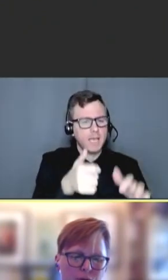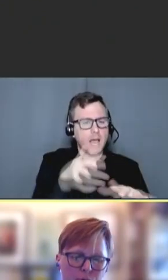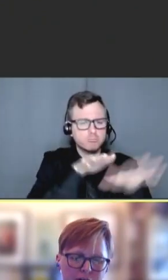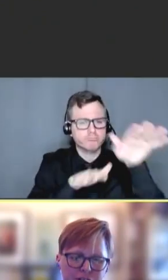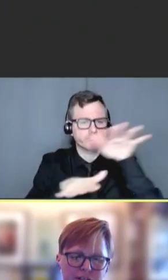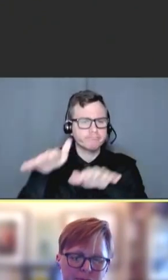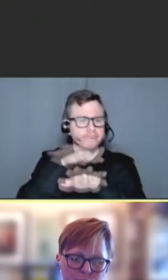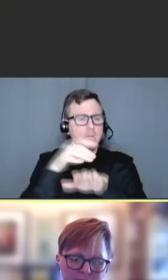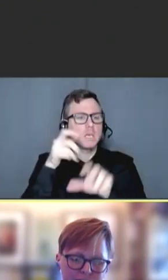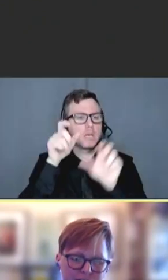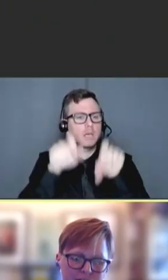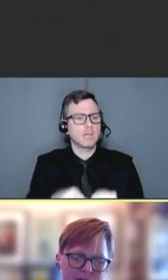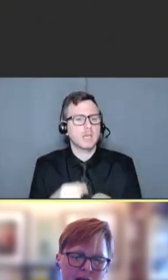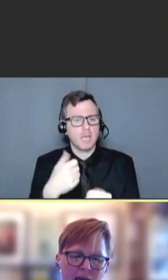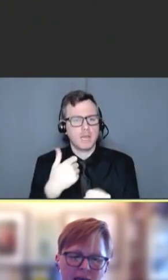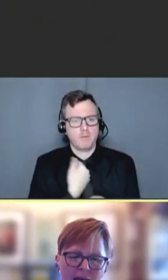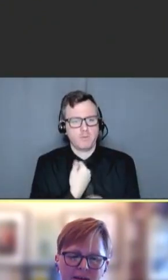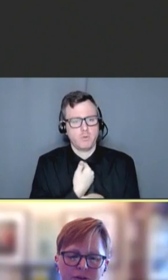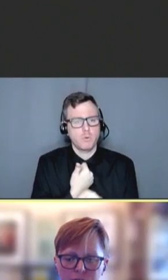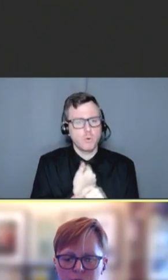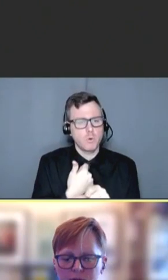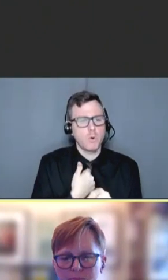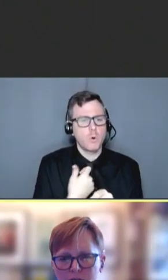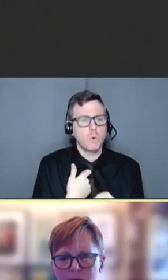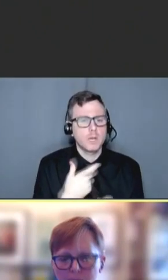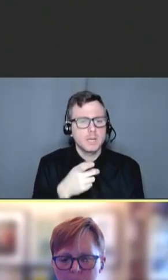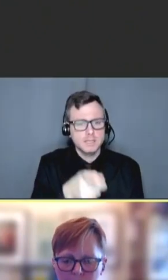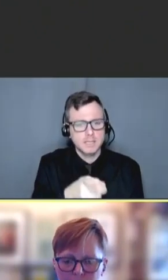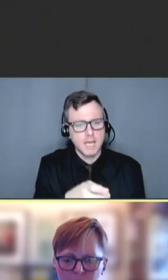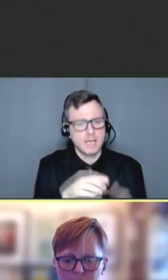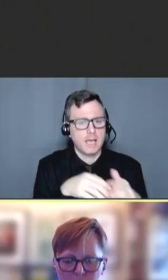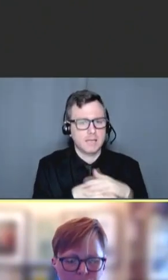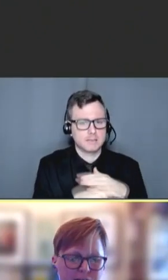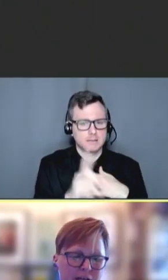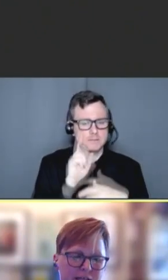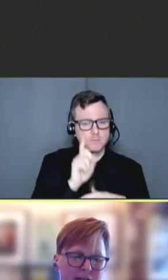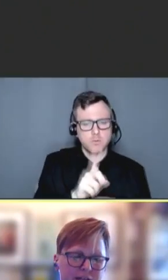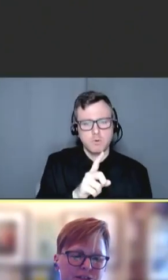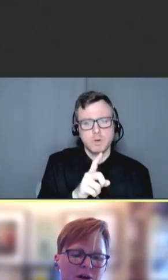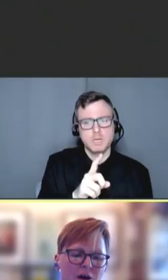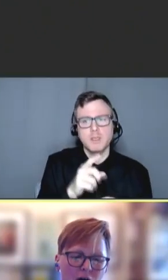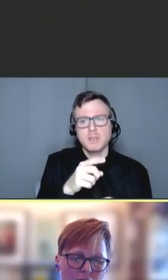their own oppressions and privileges and that those could mark multiple marginalized identities